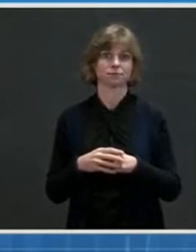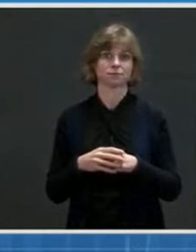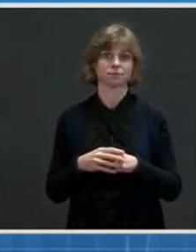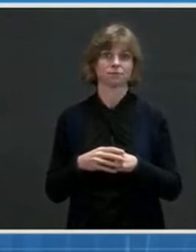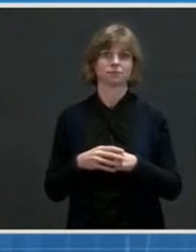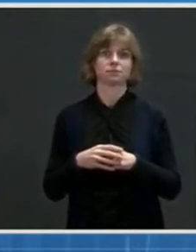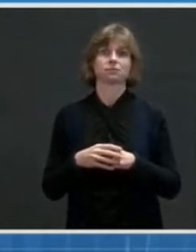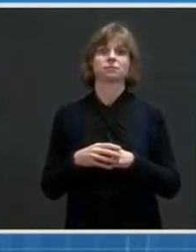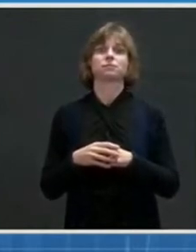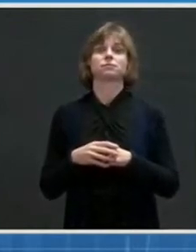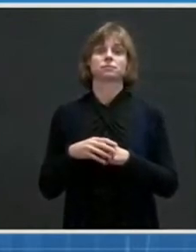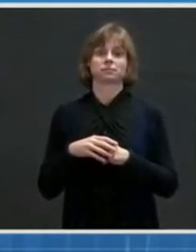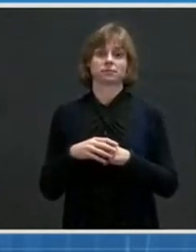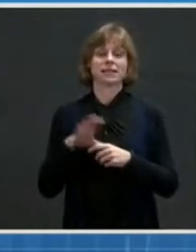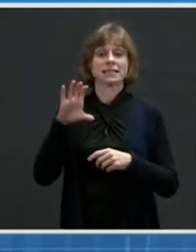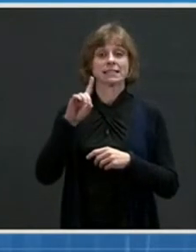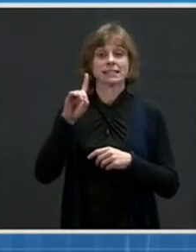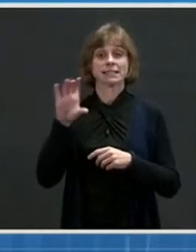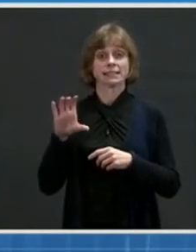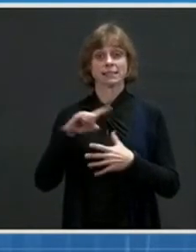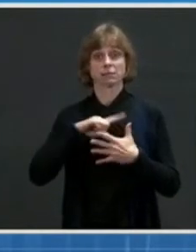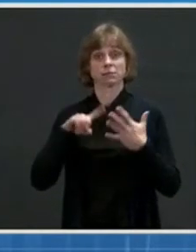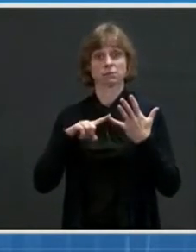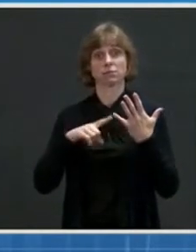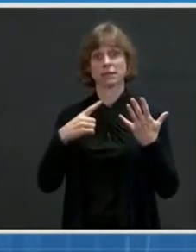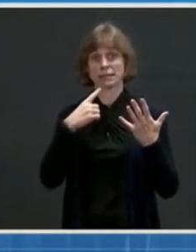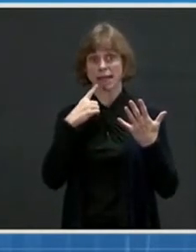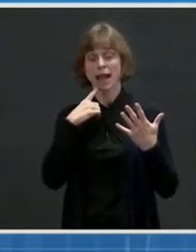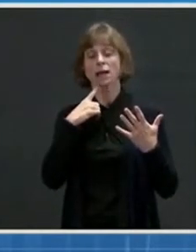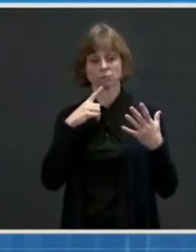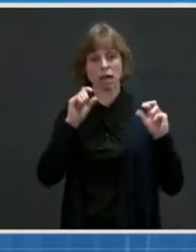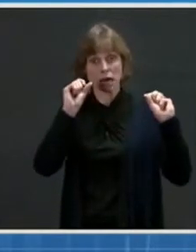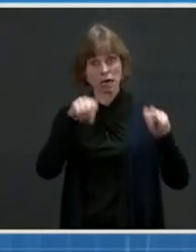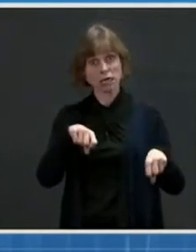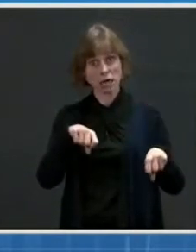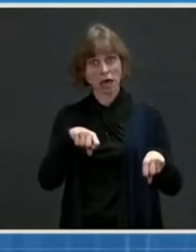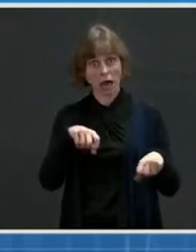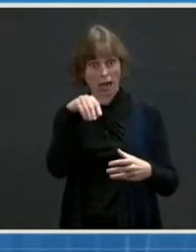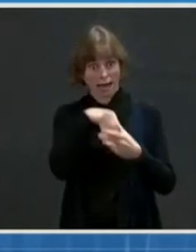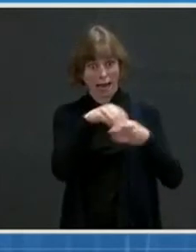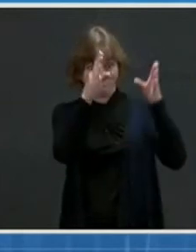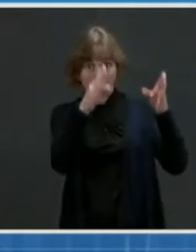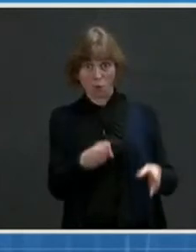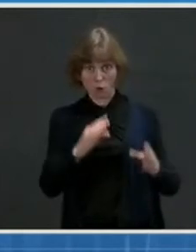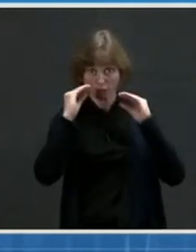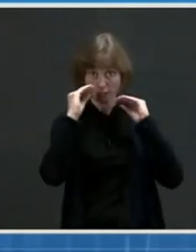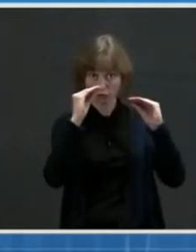MITIGATION STRATEGIES. FINALLY, I WANT TO EMPHASIZE THAT WHILE CDC'S OPERATIONAL